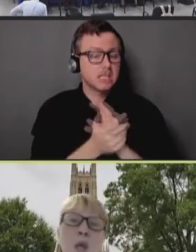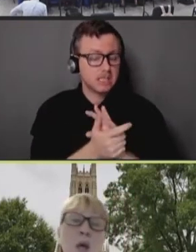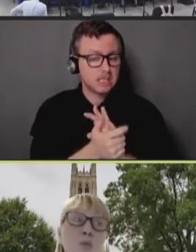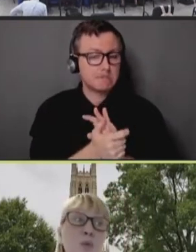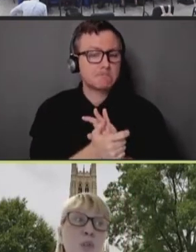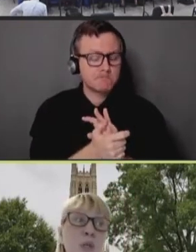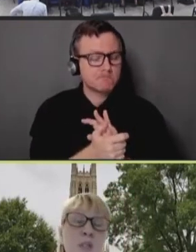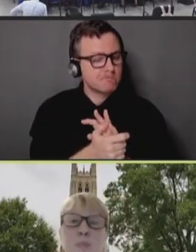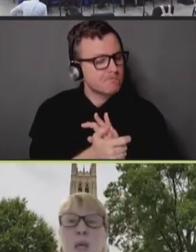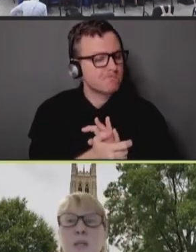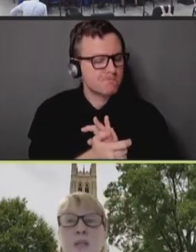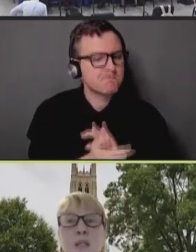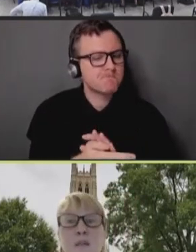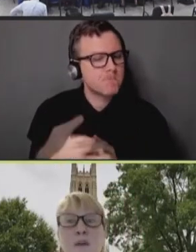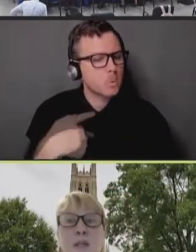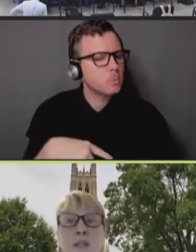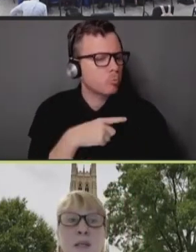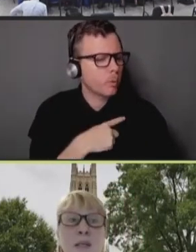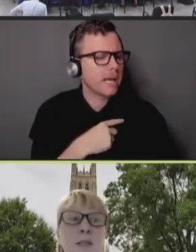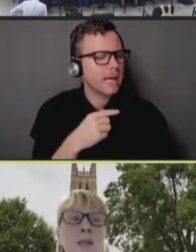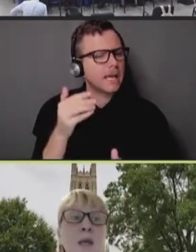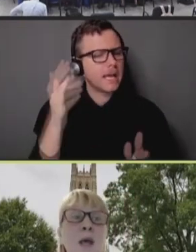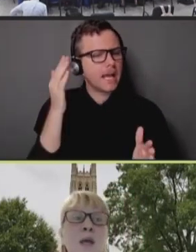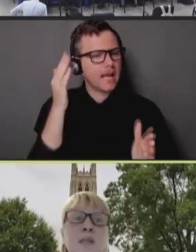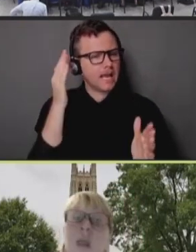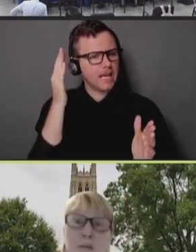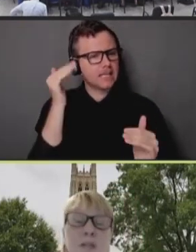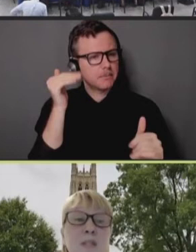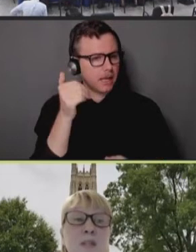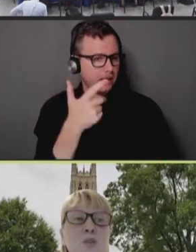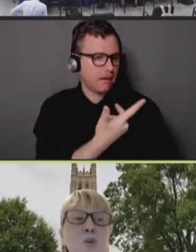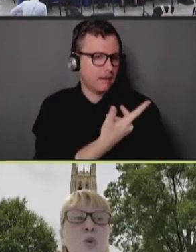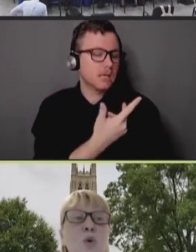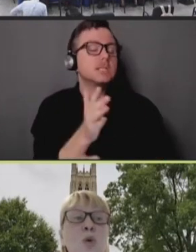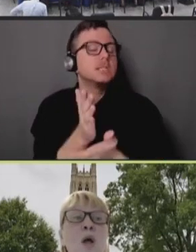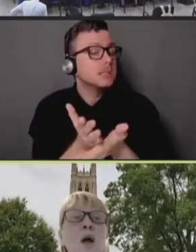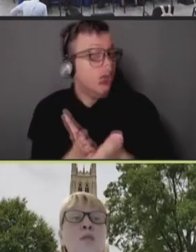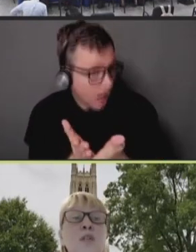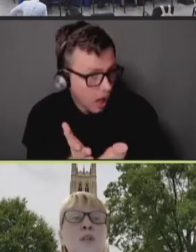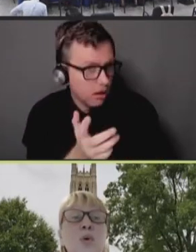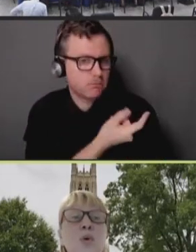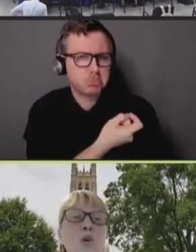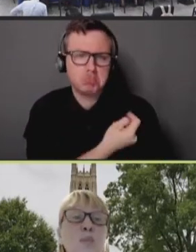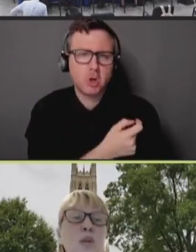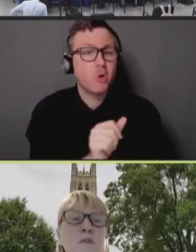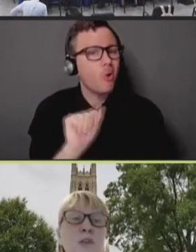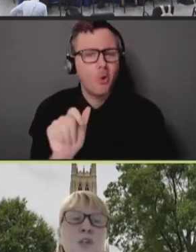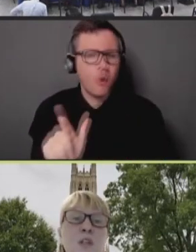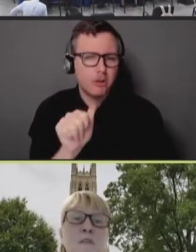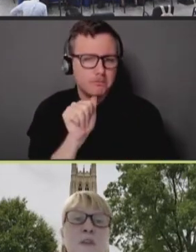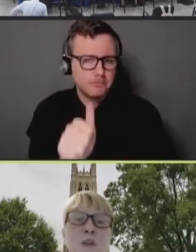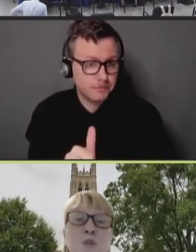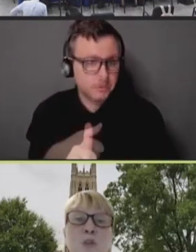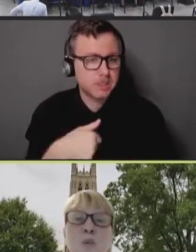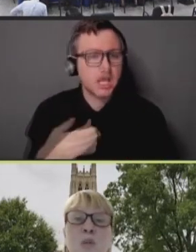would expect that vaccines, somewhat since not all, with broad beneficial effects on